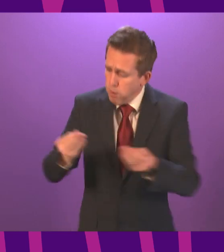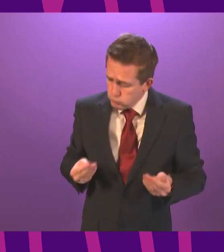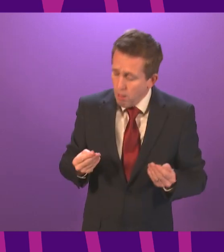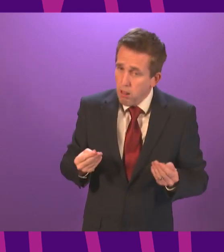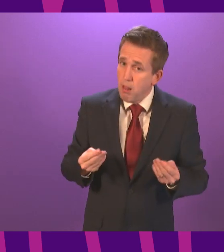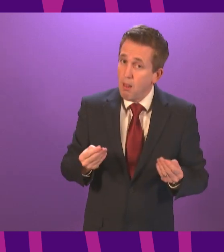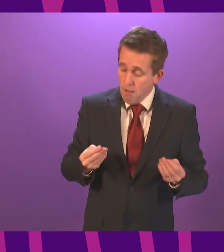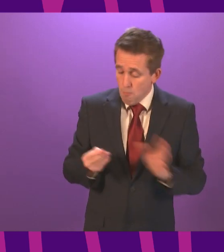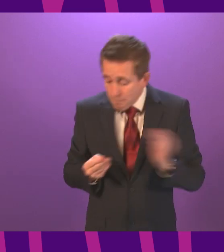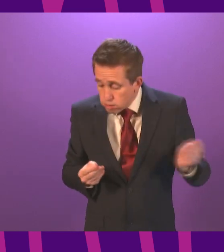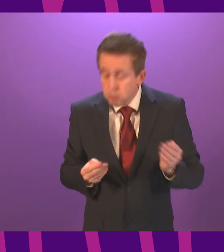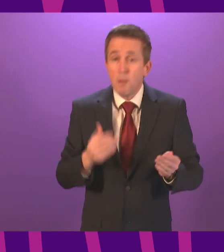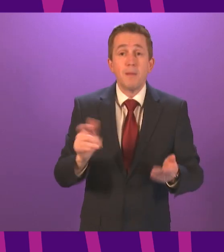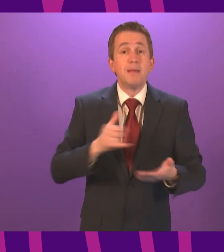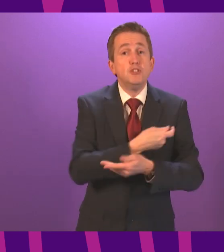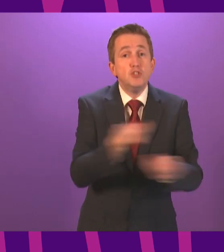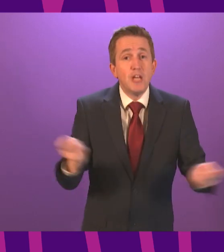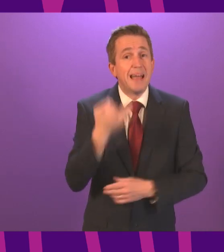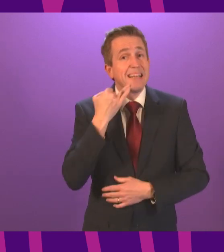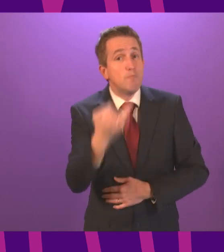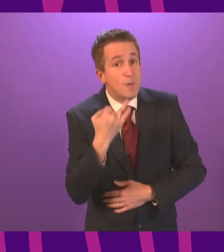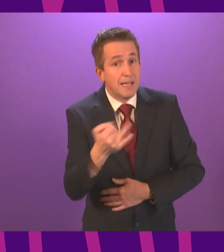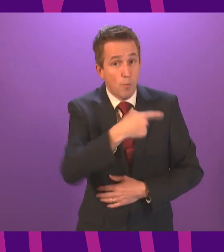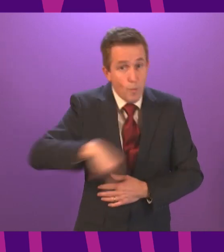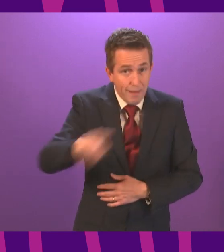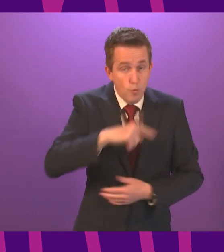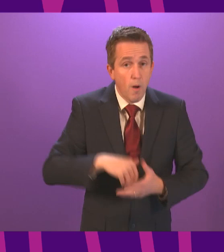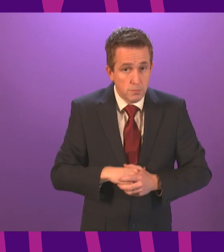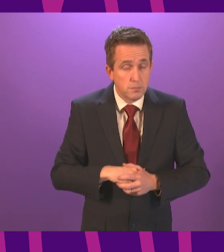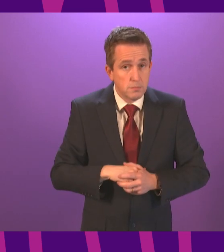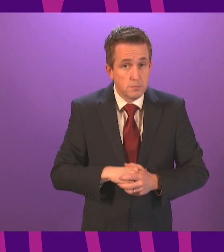We are all determined that we come, if possible, to a four-nations agreement, given family